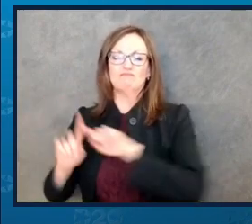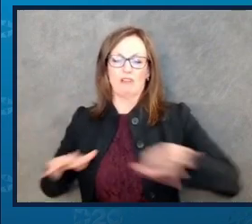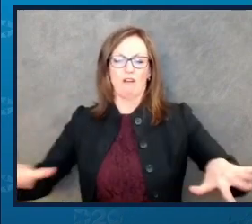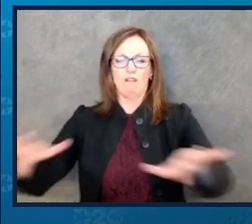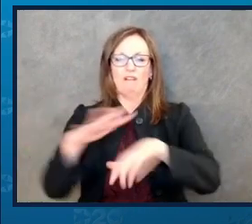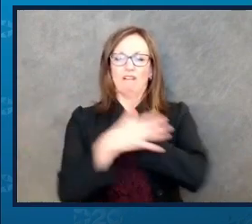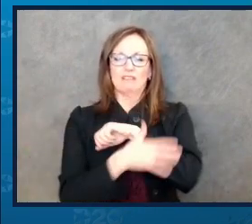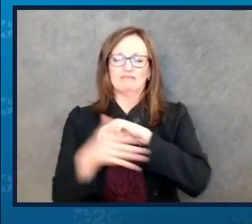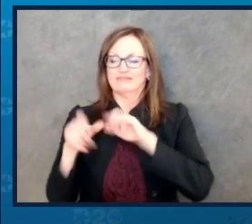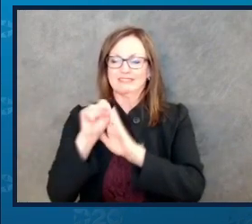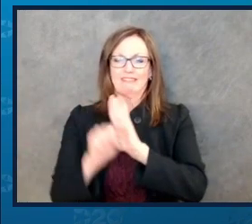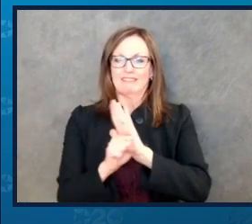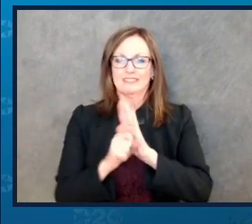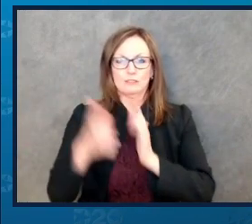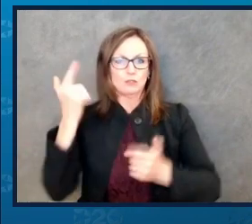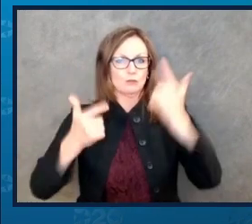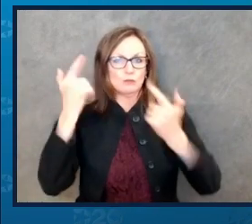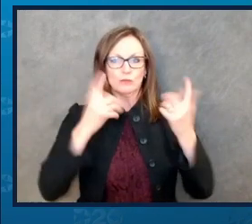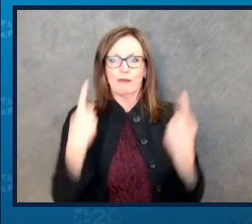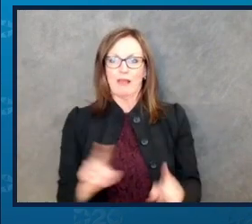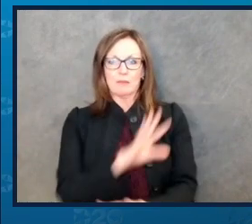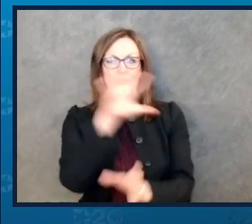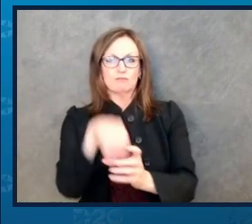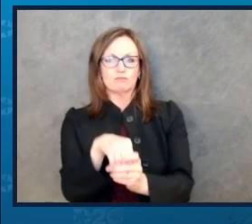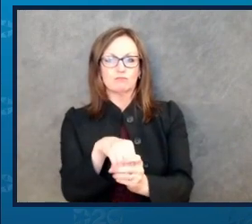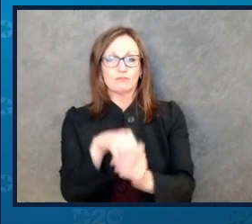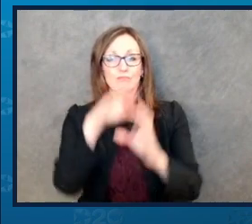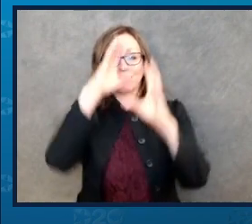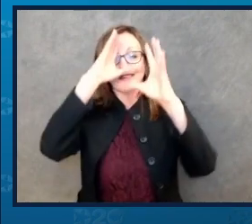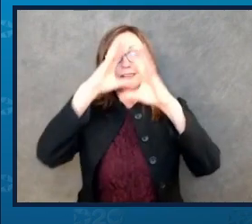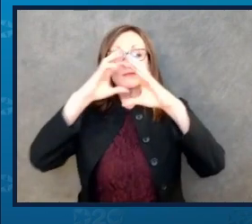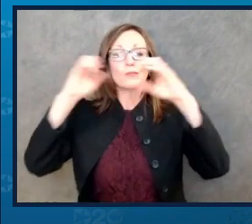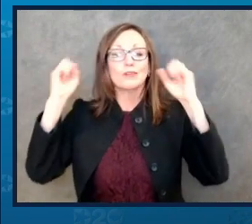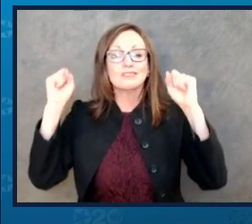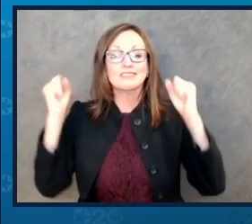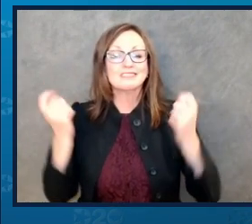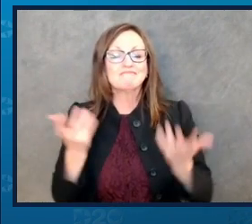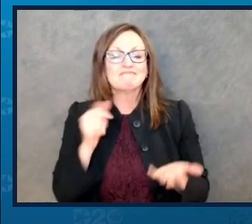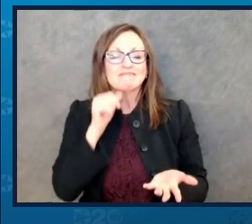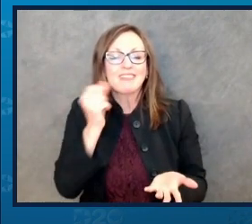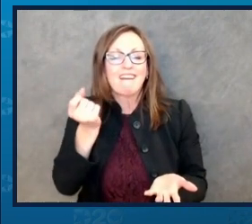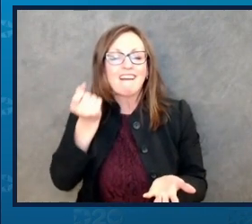A PRESIDENT WHO WILL TAKE ON THE GUN LOB BOY TO BAN ASSAULT